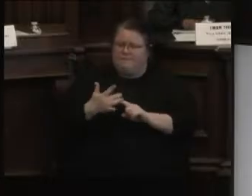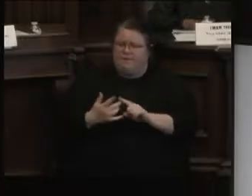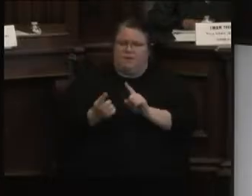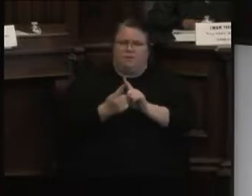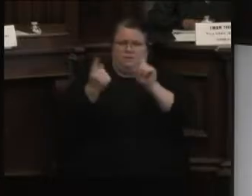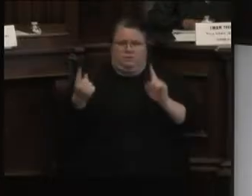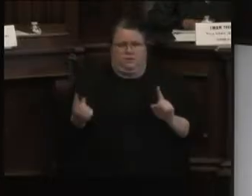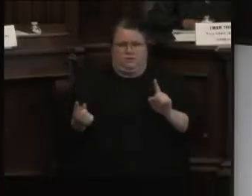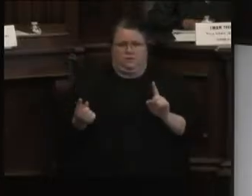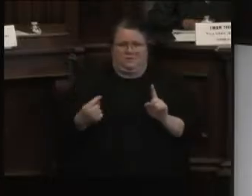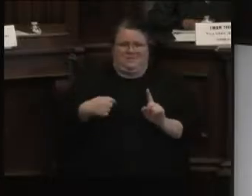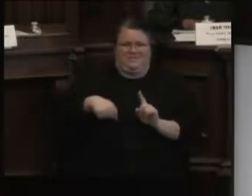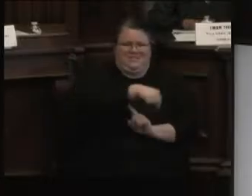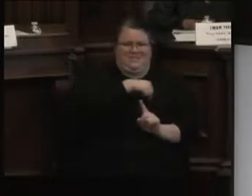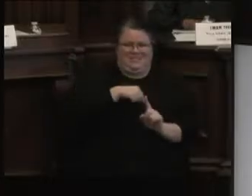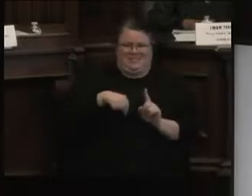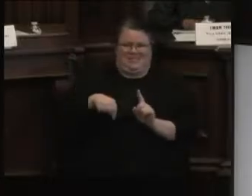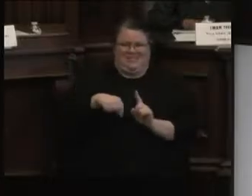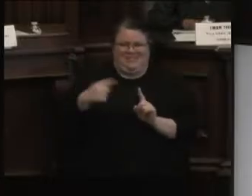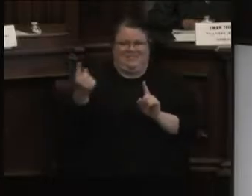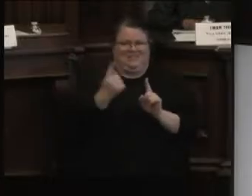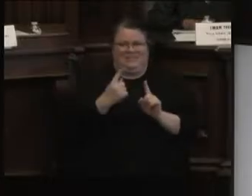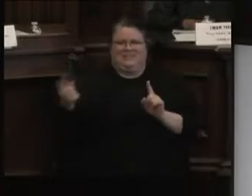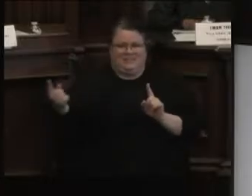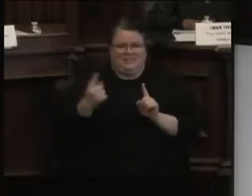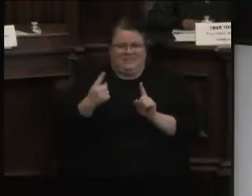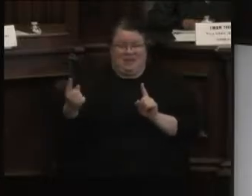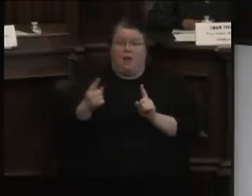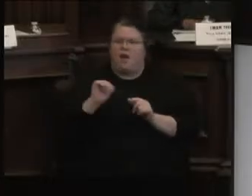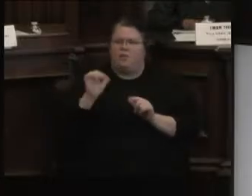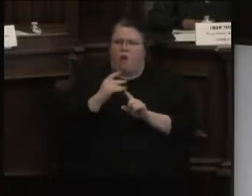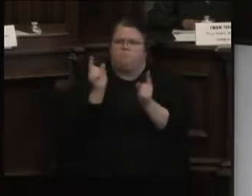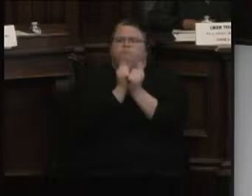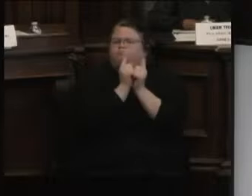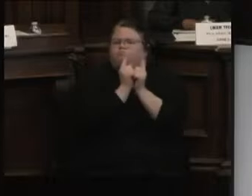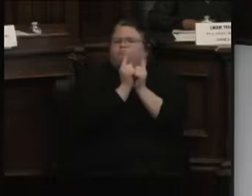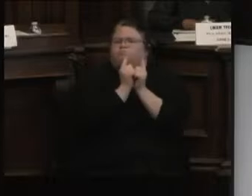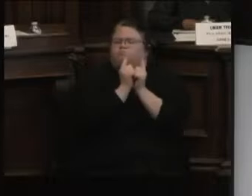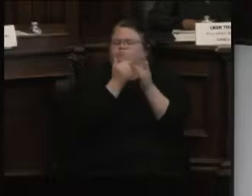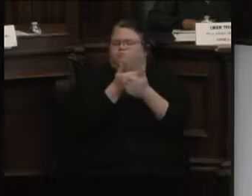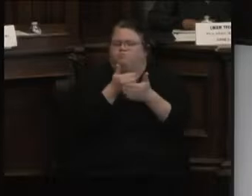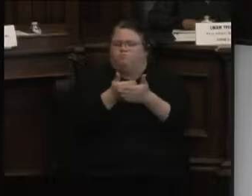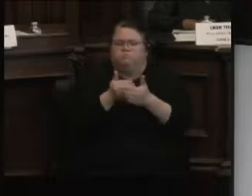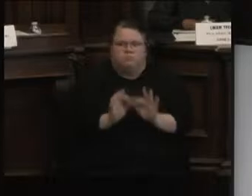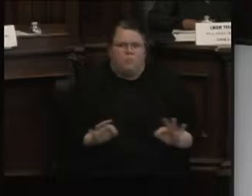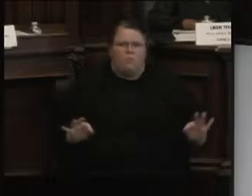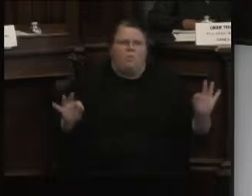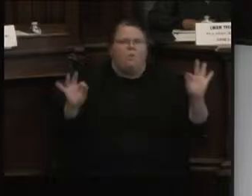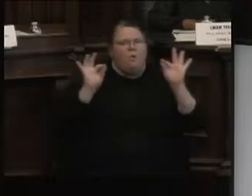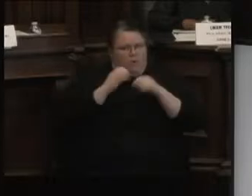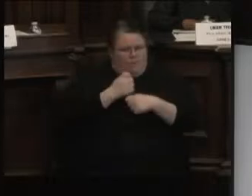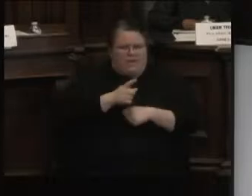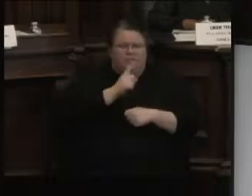another thing. There are some cultures that need to have